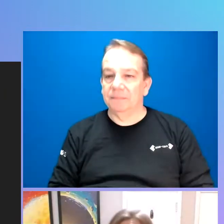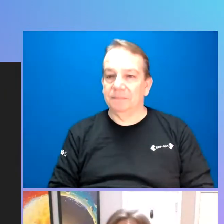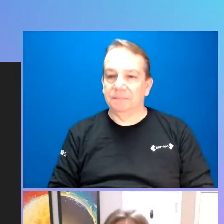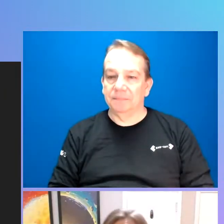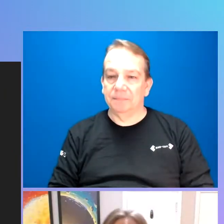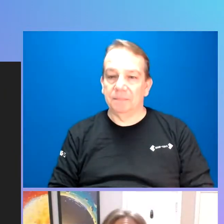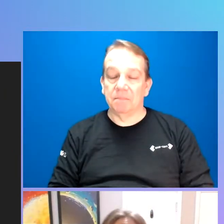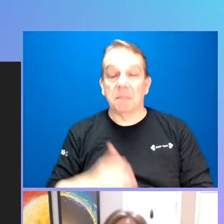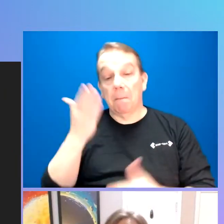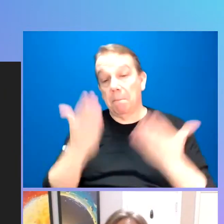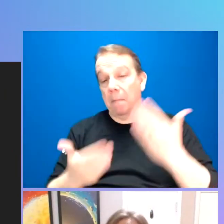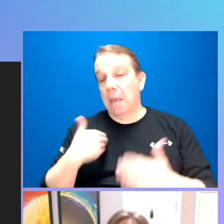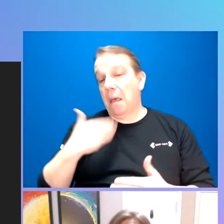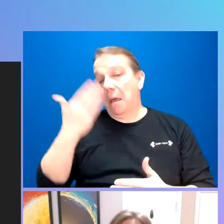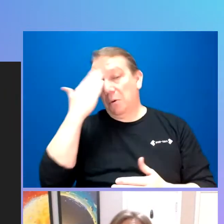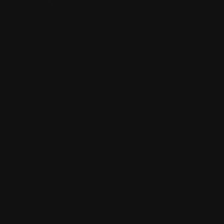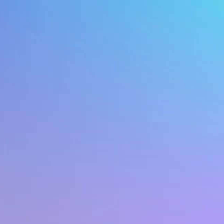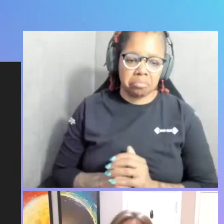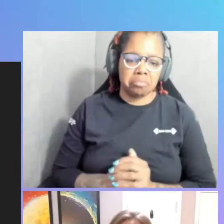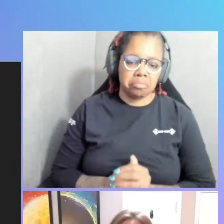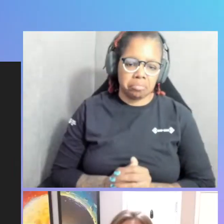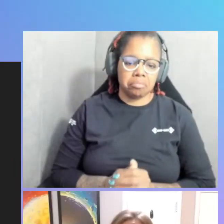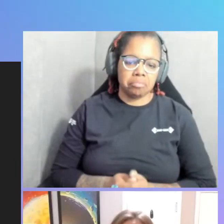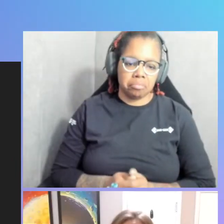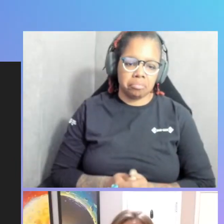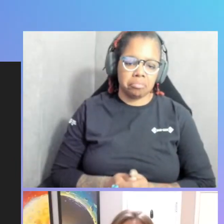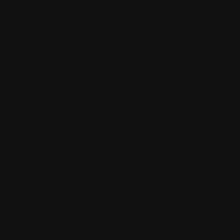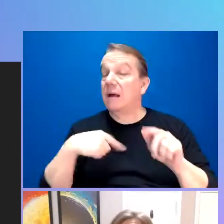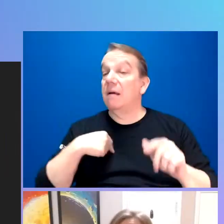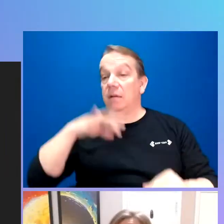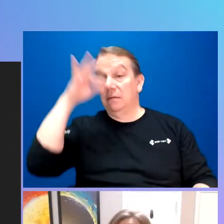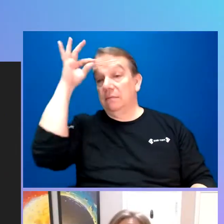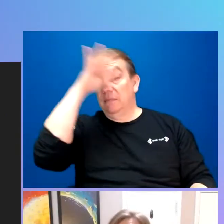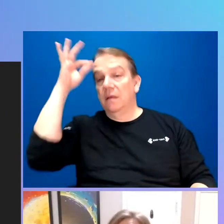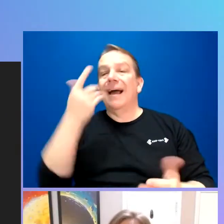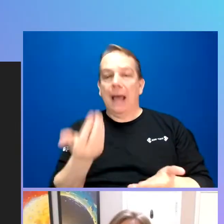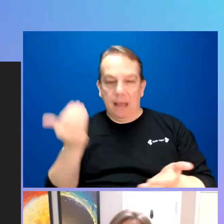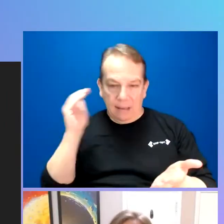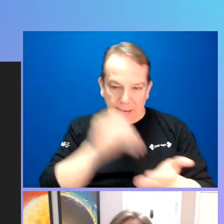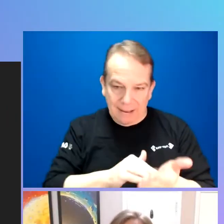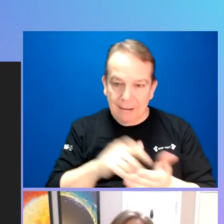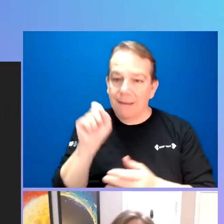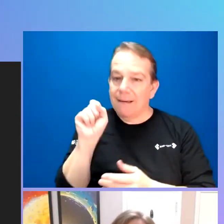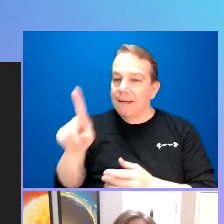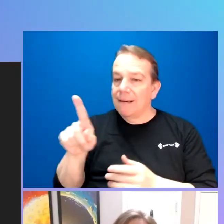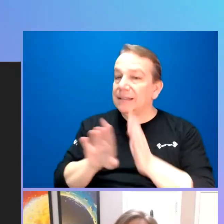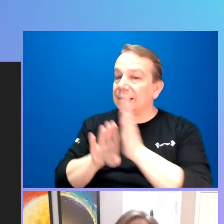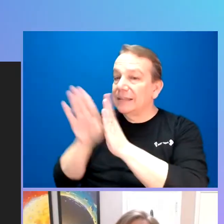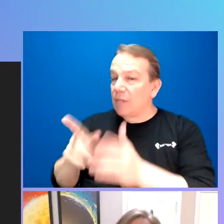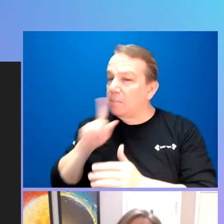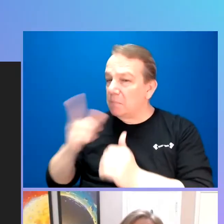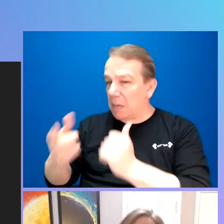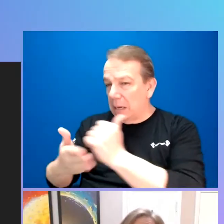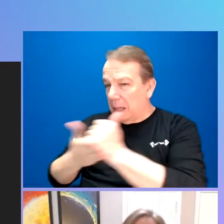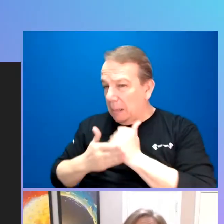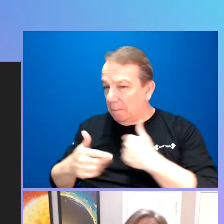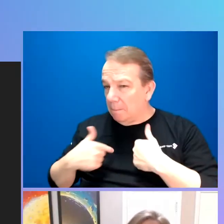maybe I know the roles of these components, but if I don't, I can once again ask a developer